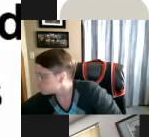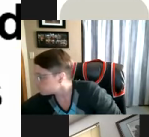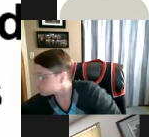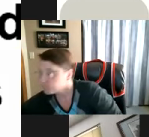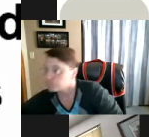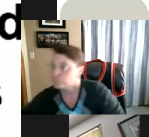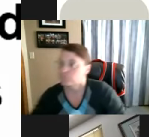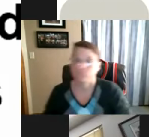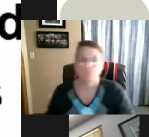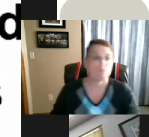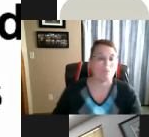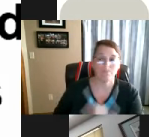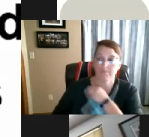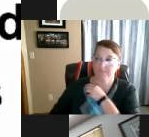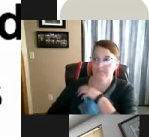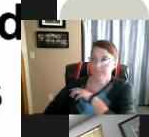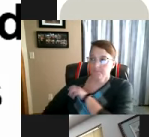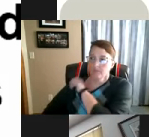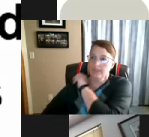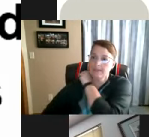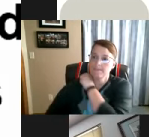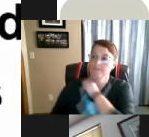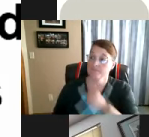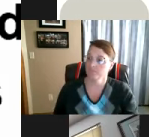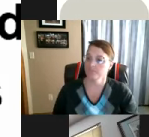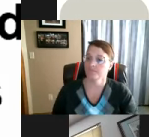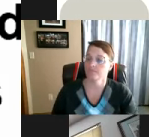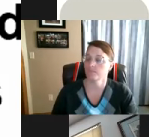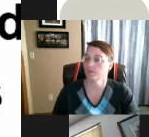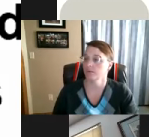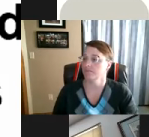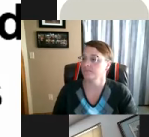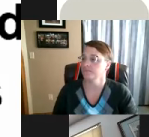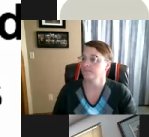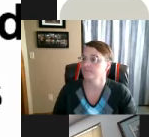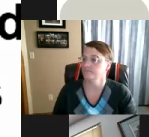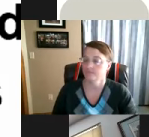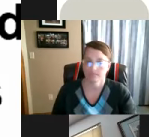wage to ensure maximum profit from those who are unable to meet the productive capacity